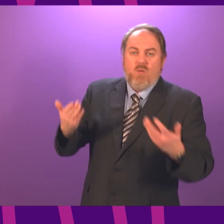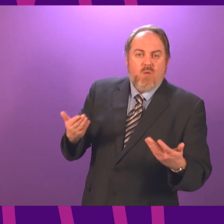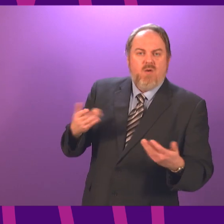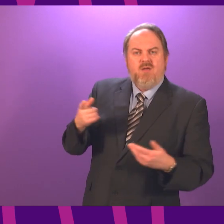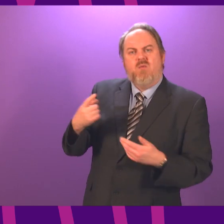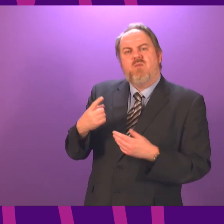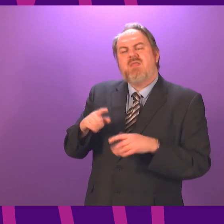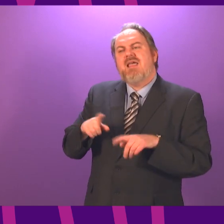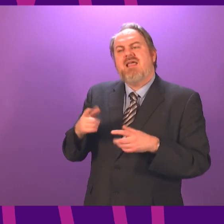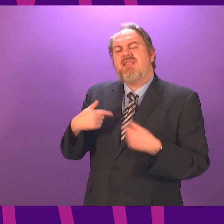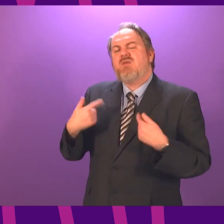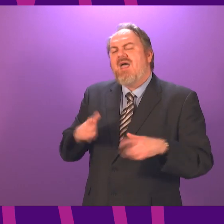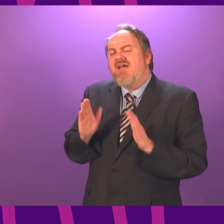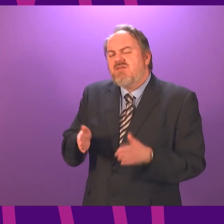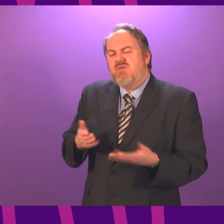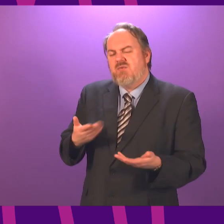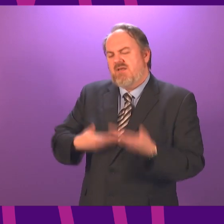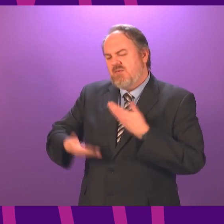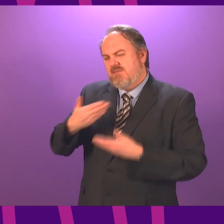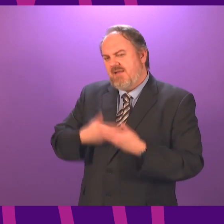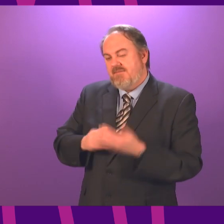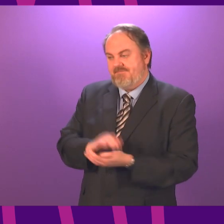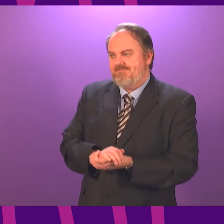The First Minister: There is an exemption in the regulations for